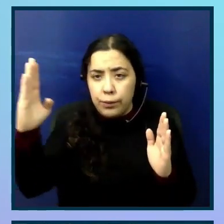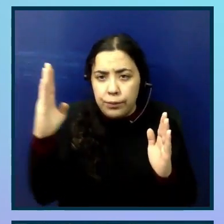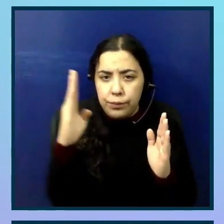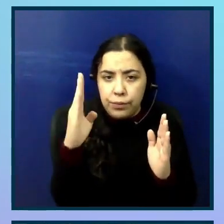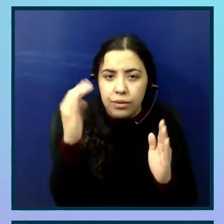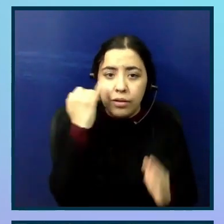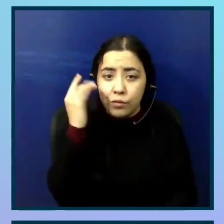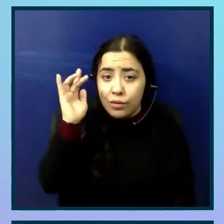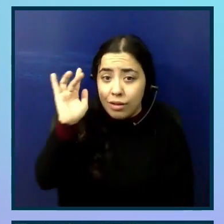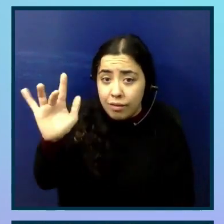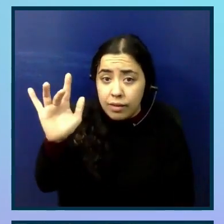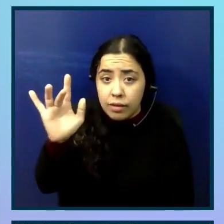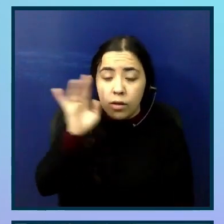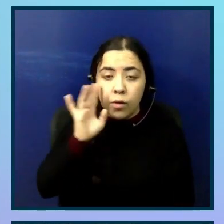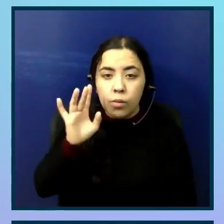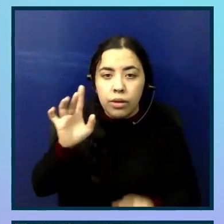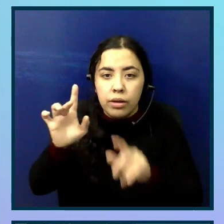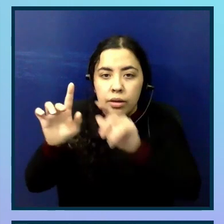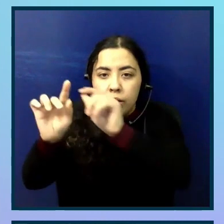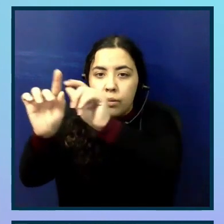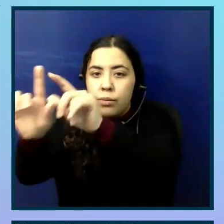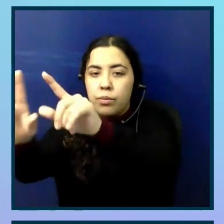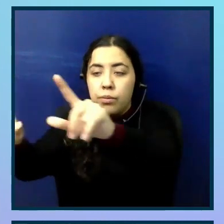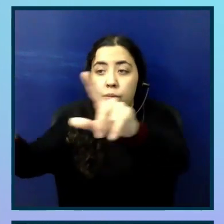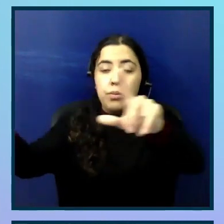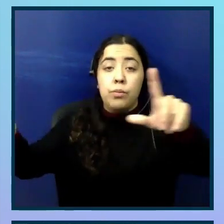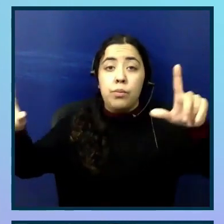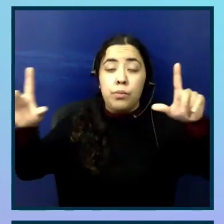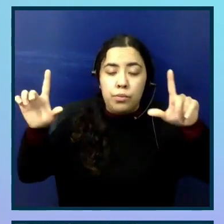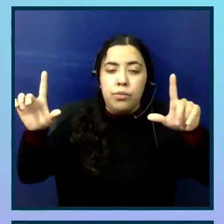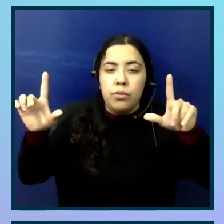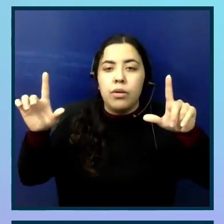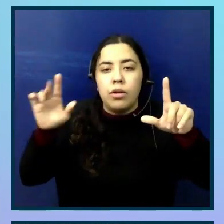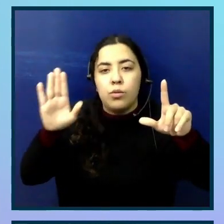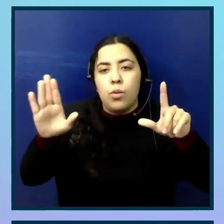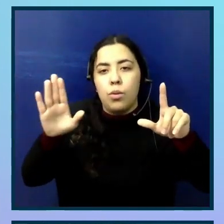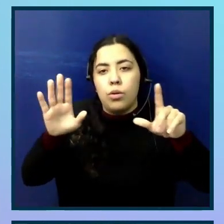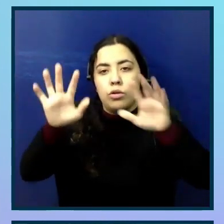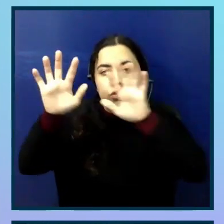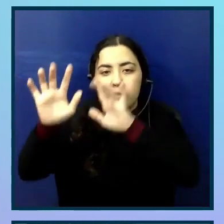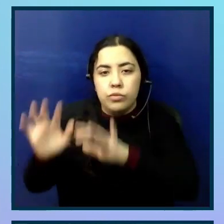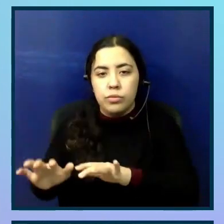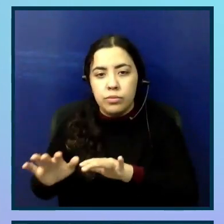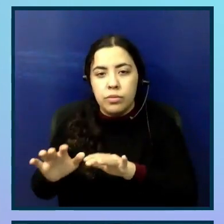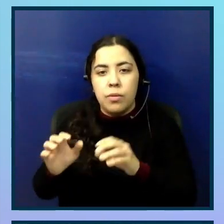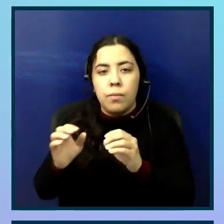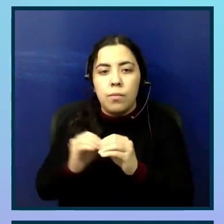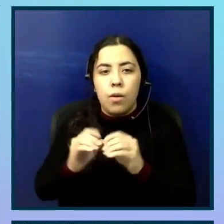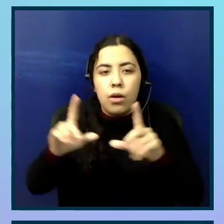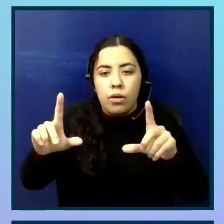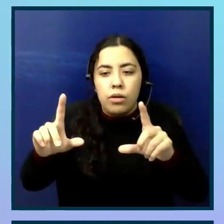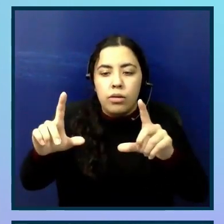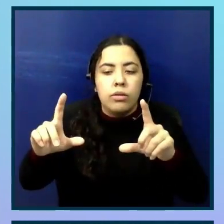will open up the full viewer on desktop. It gives us a larger surface area to watch the videos.